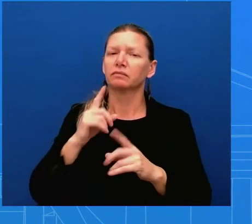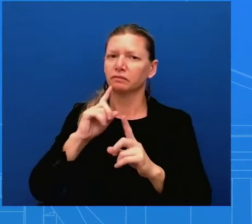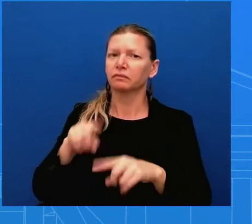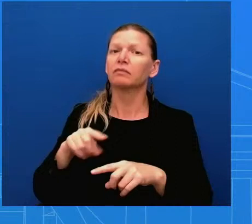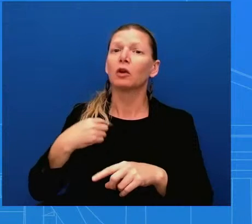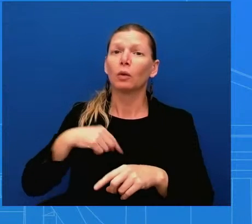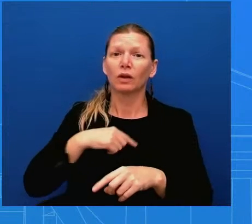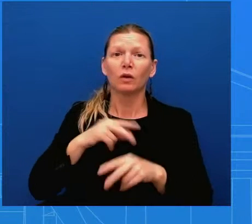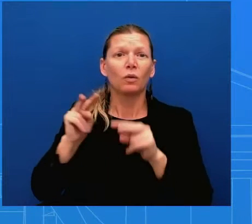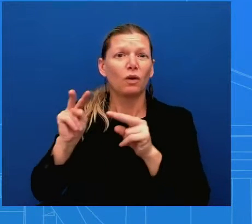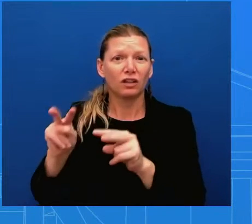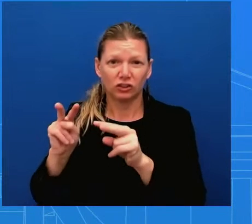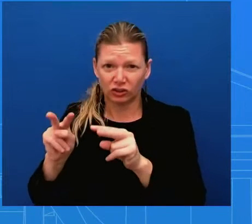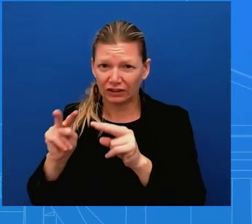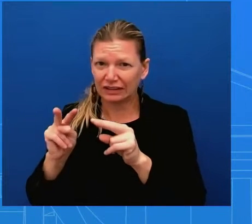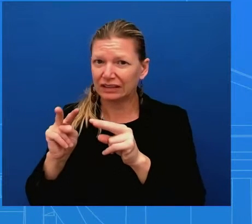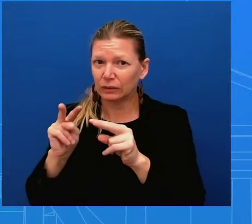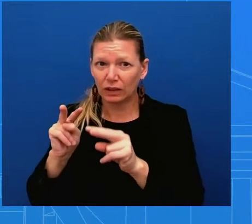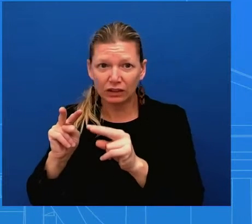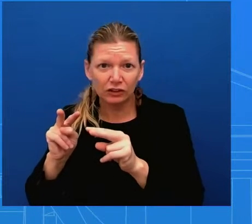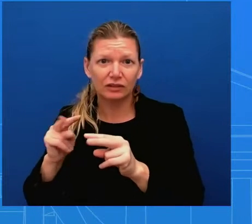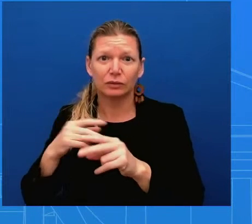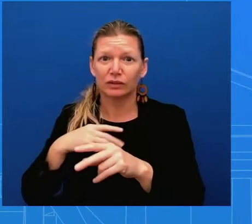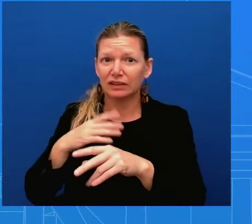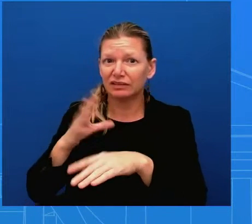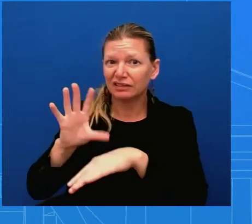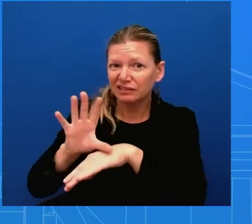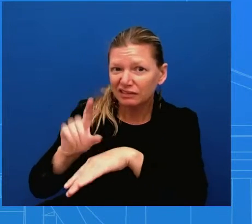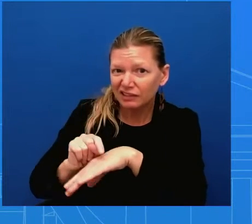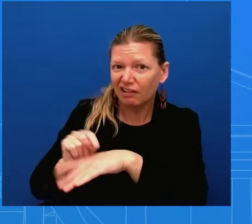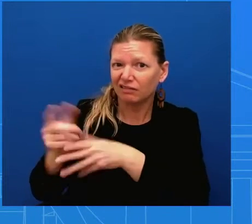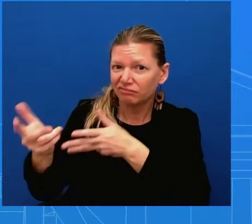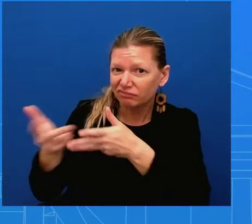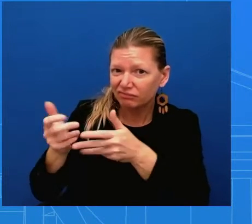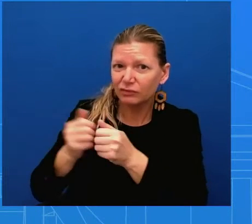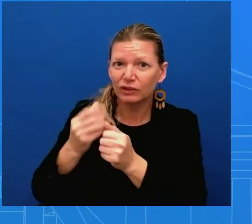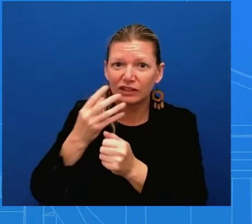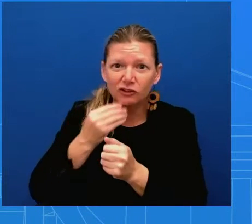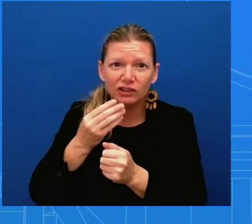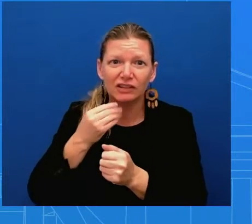The Israeli Defense Forces have indicated to us that the operations they are currently pursuing are targeted;